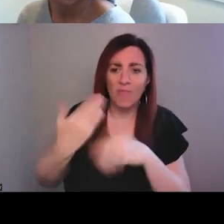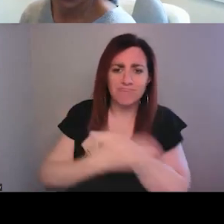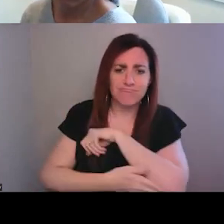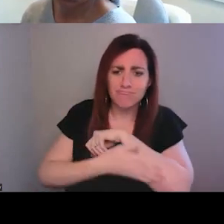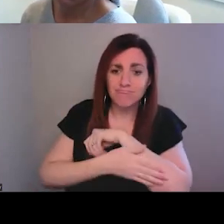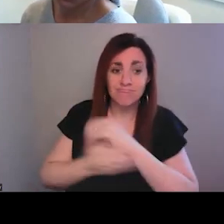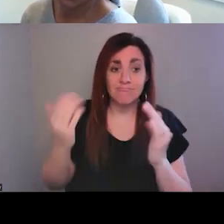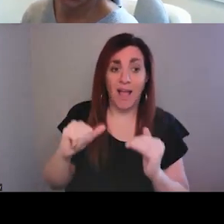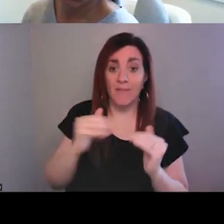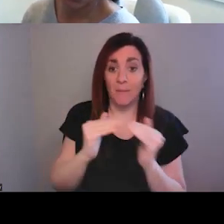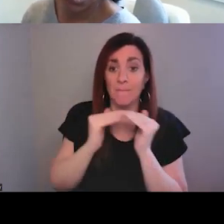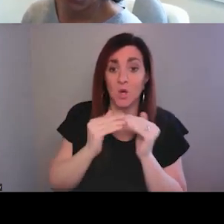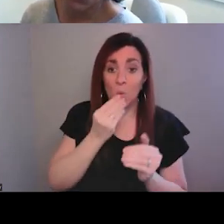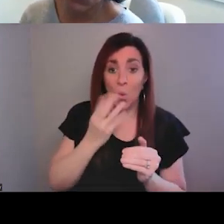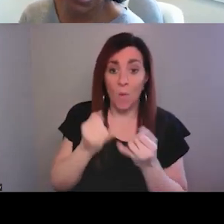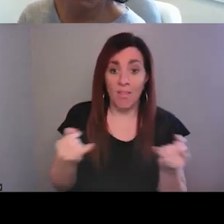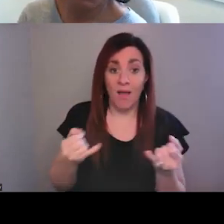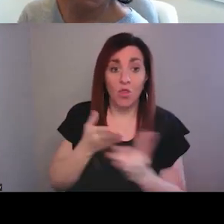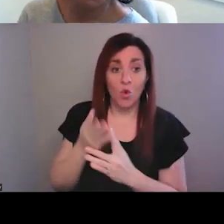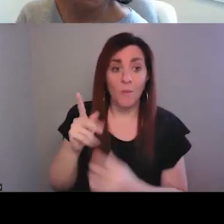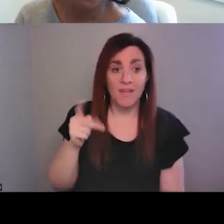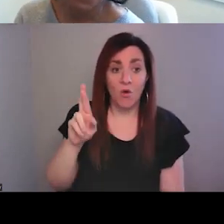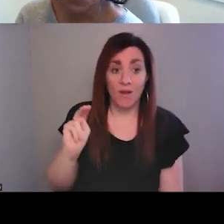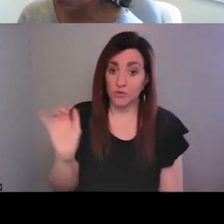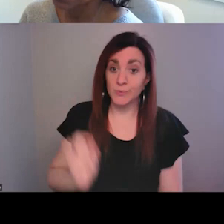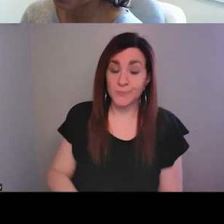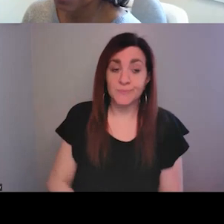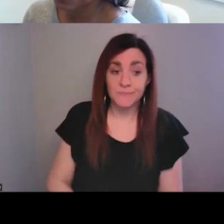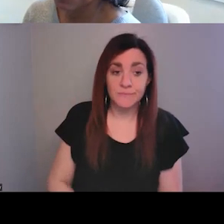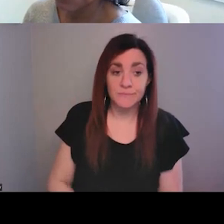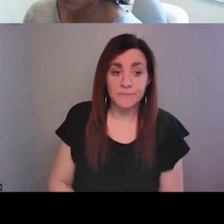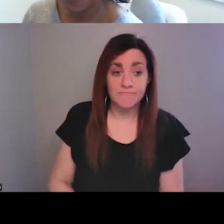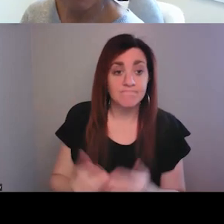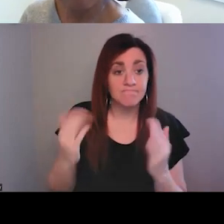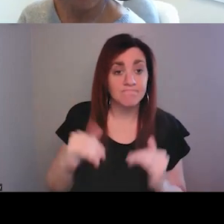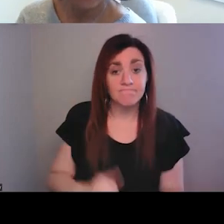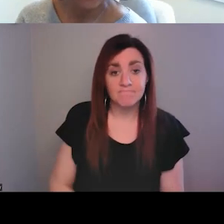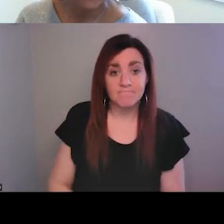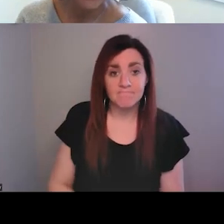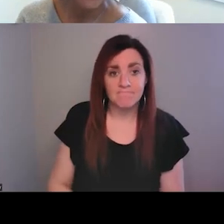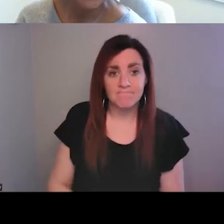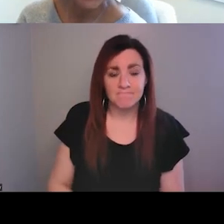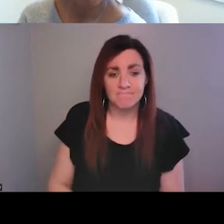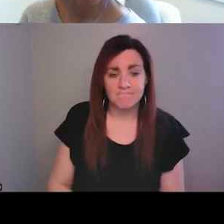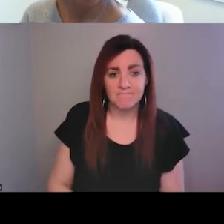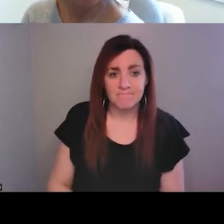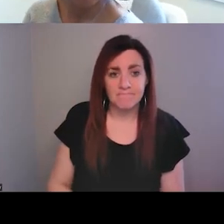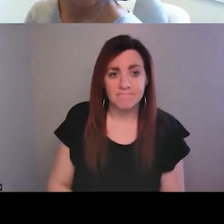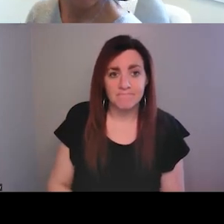PRM WARM LINE AS WELL. NEXT SLIDE.